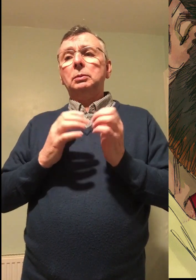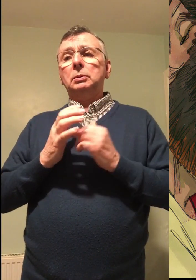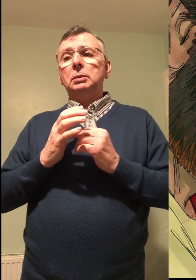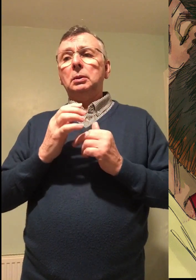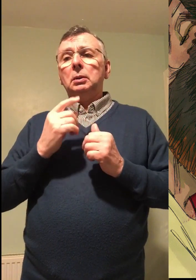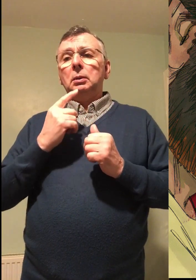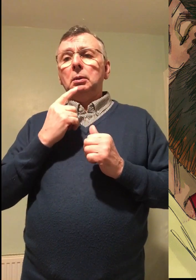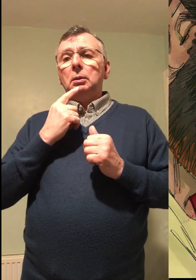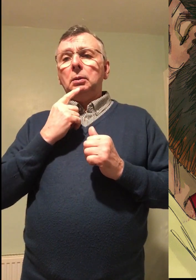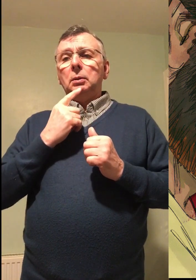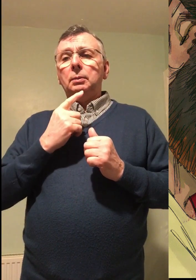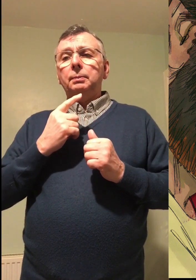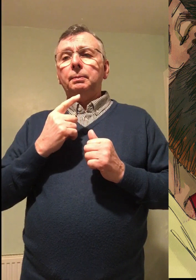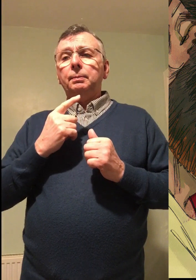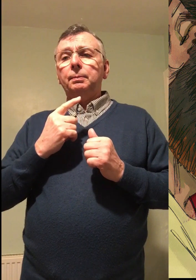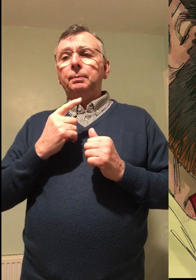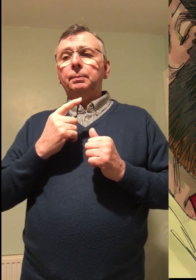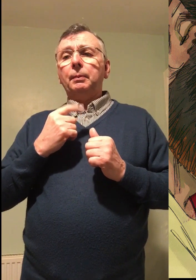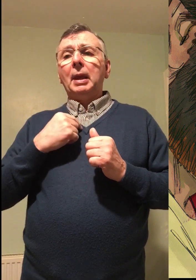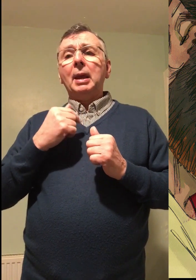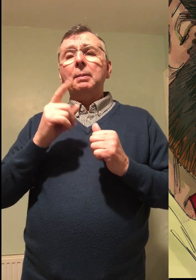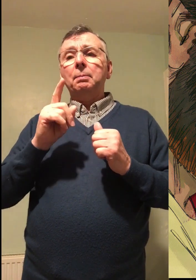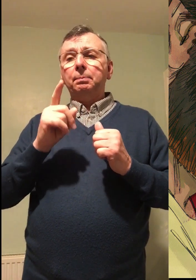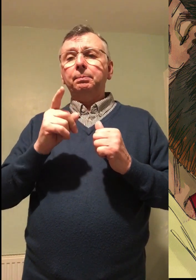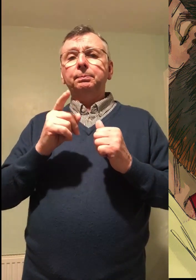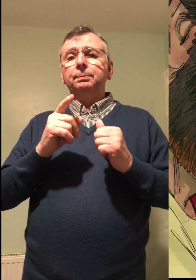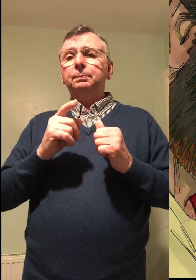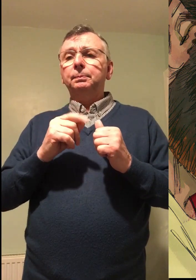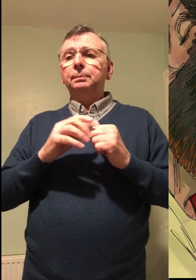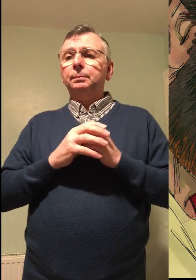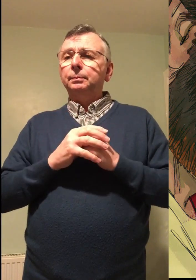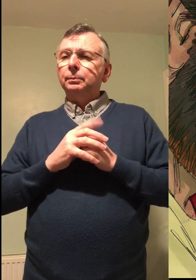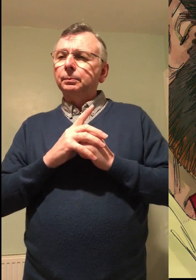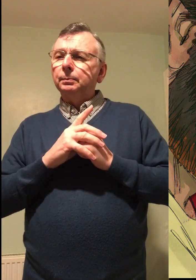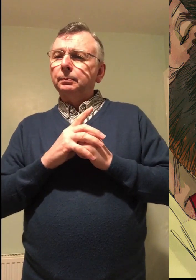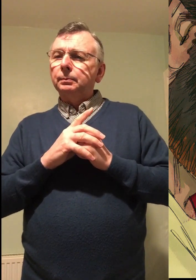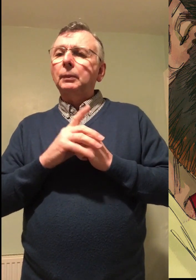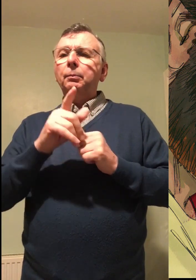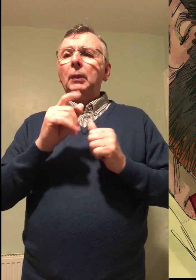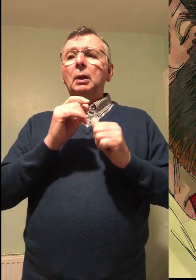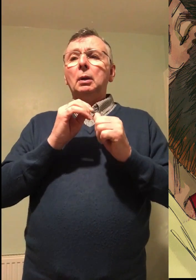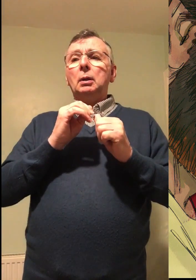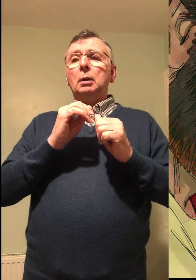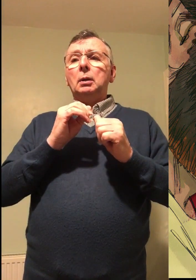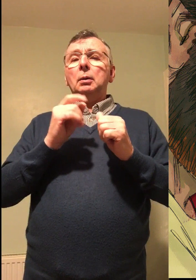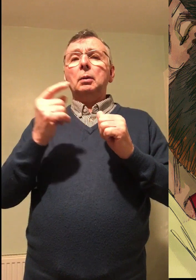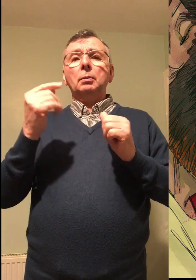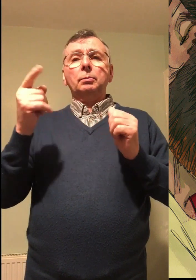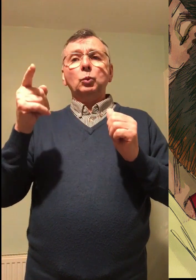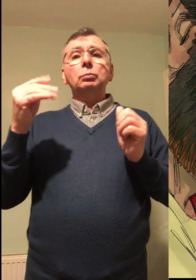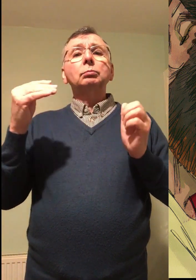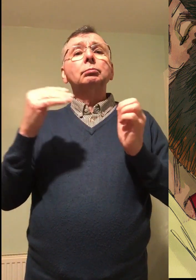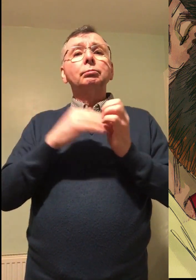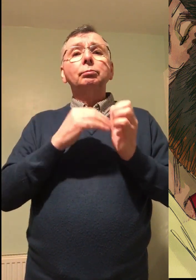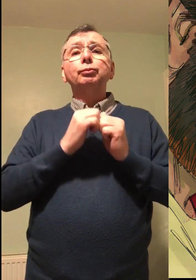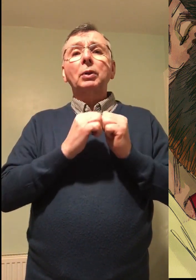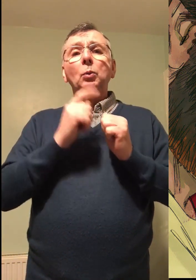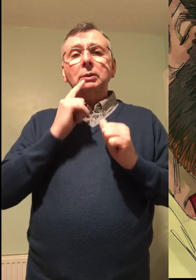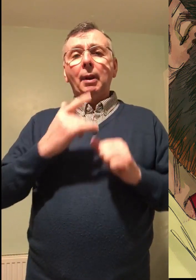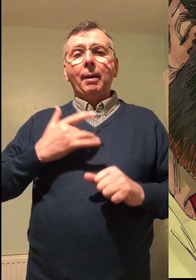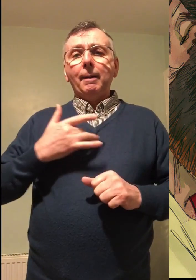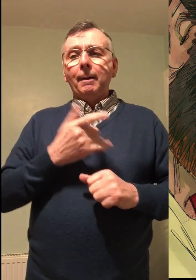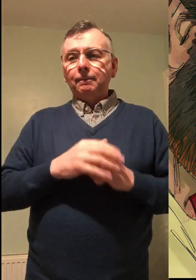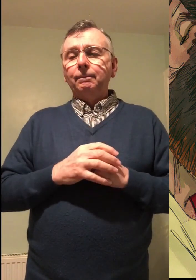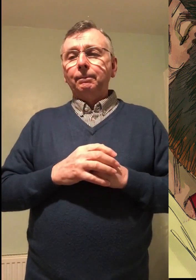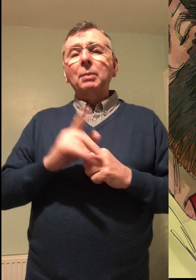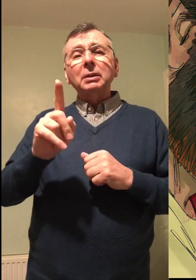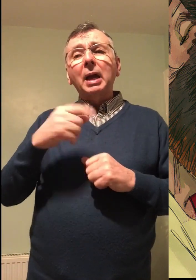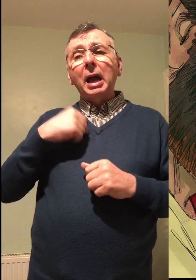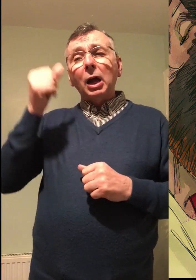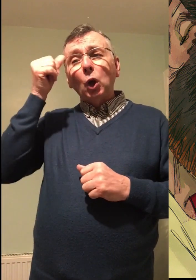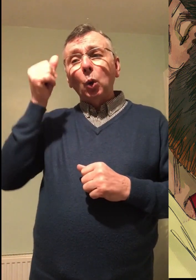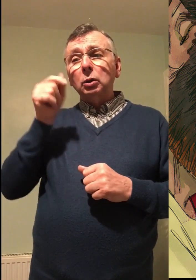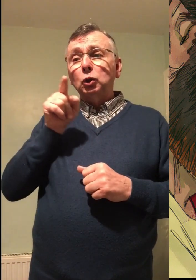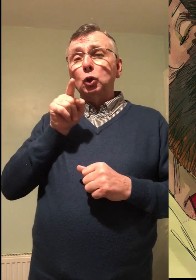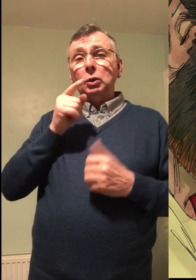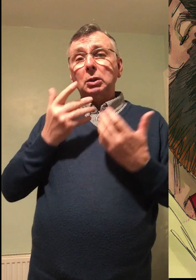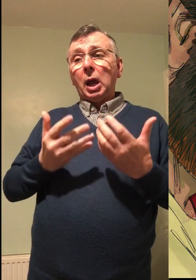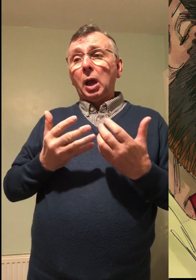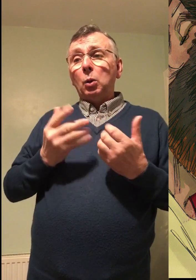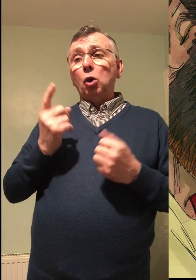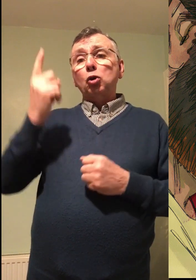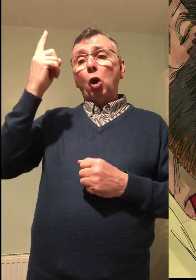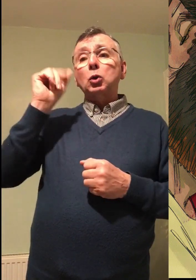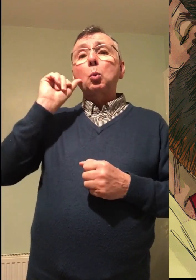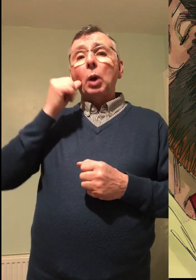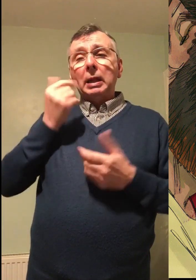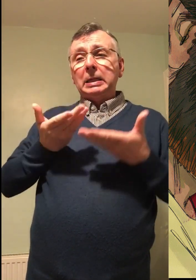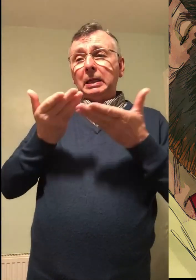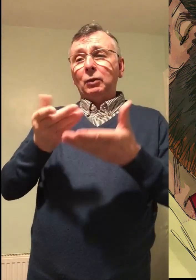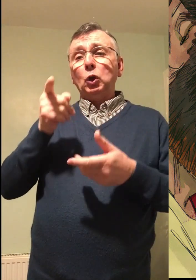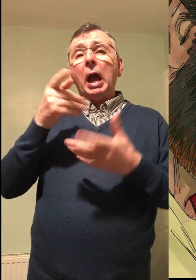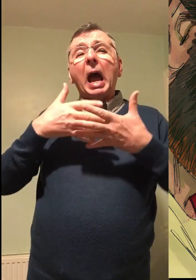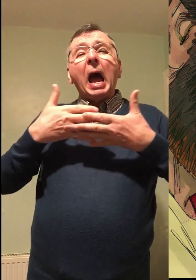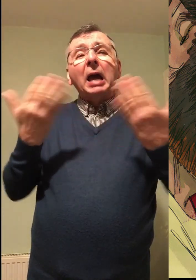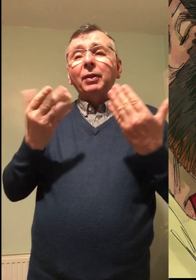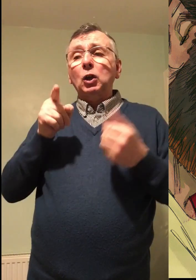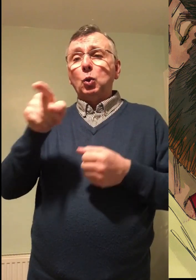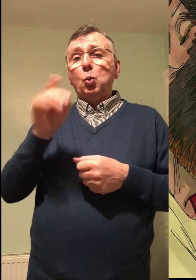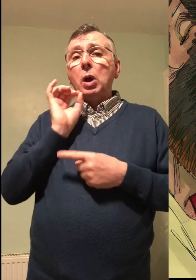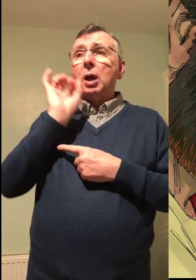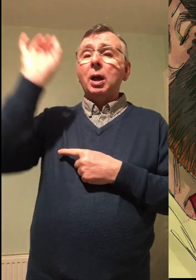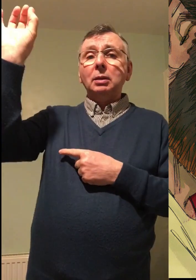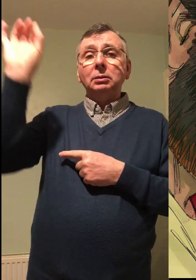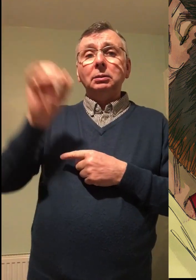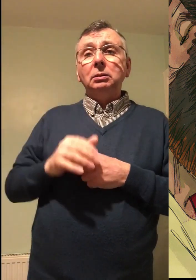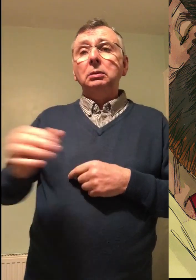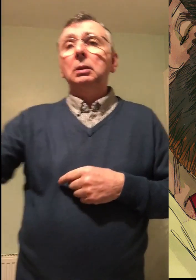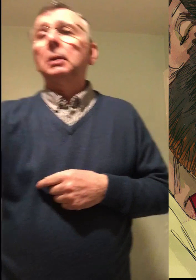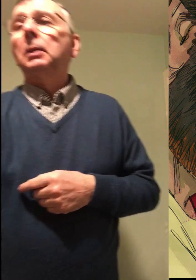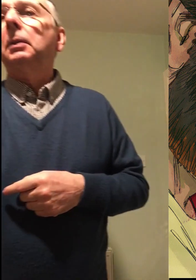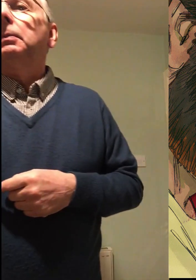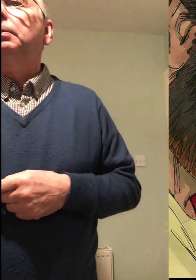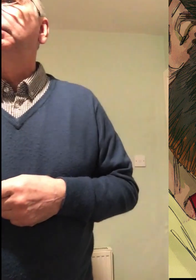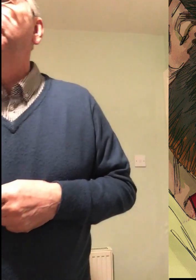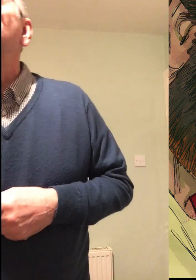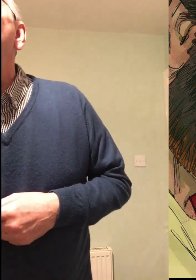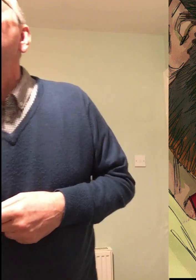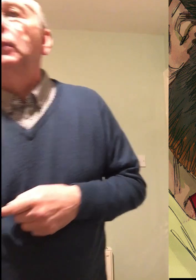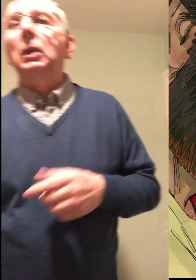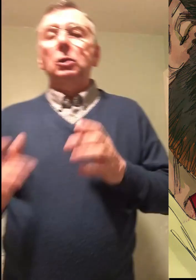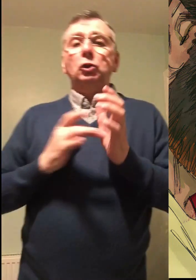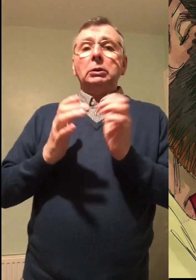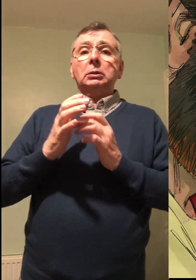But I know that even now God will give you whatever you ask.”